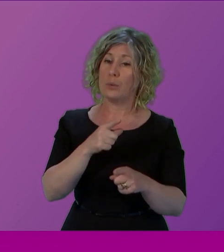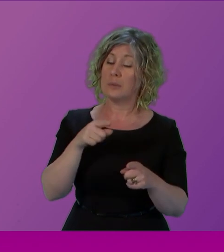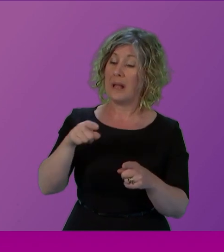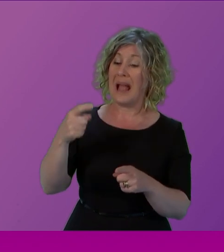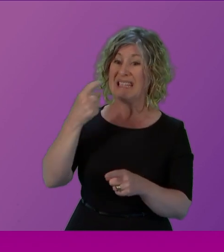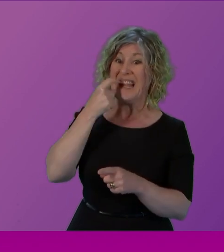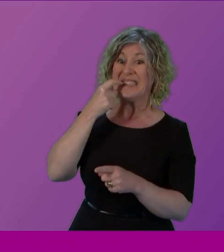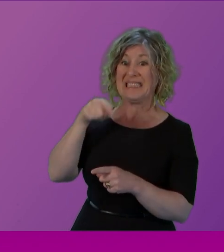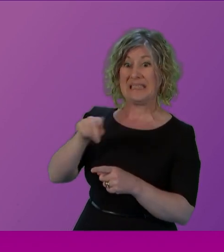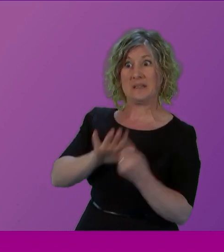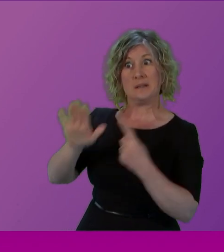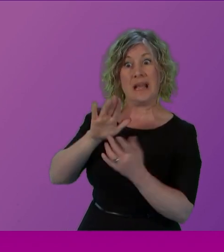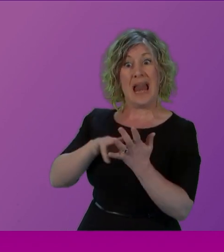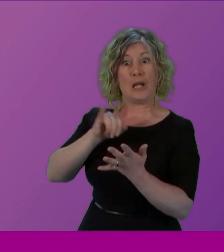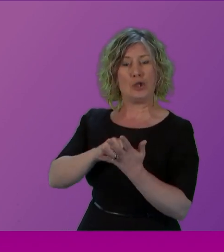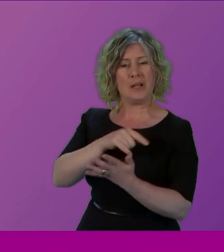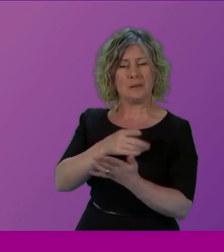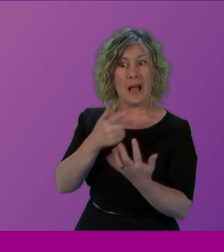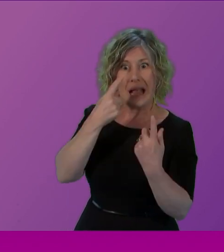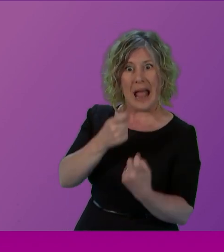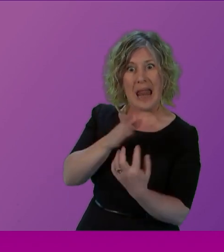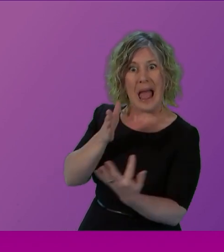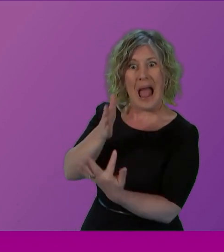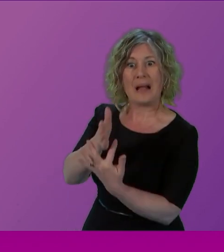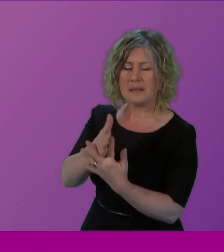Let me repeat the figures that show the reality.